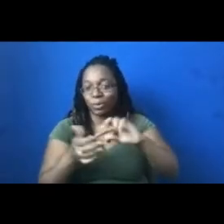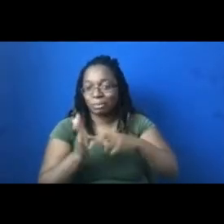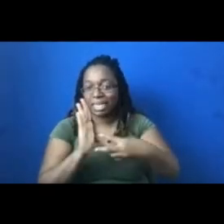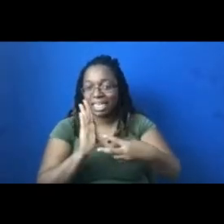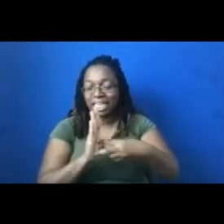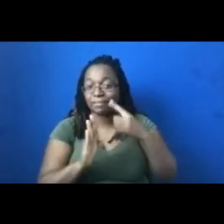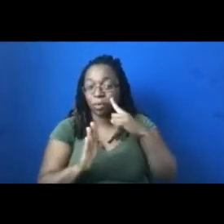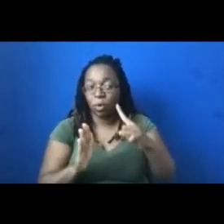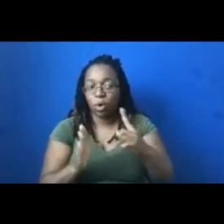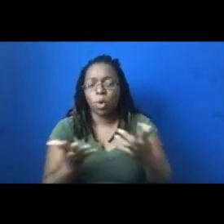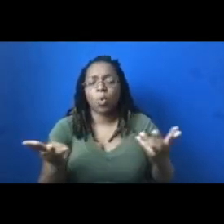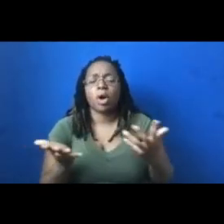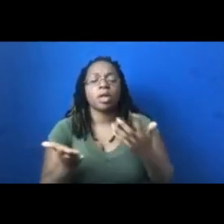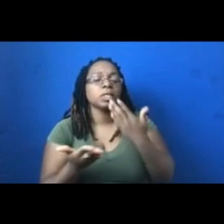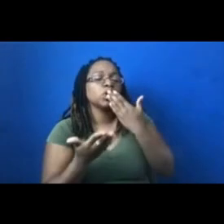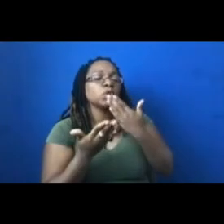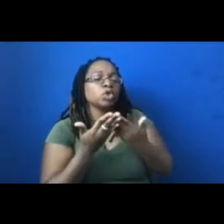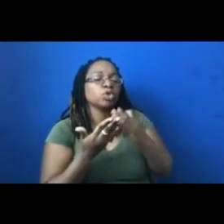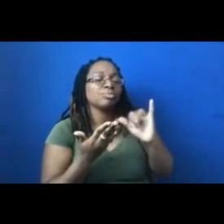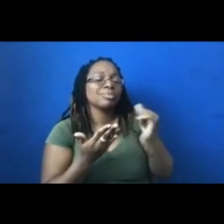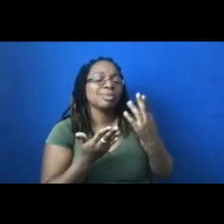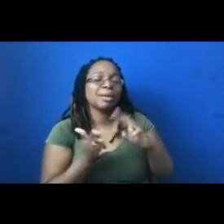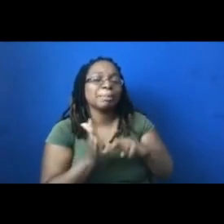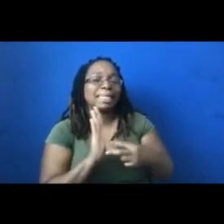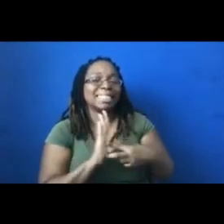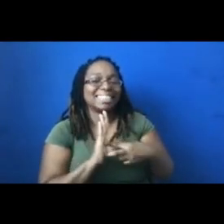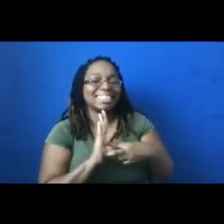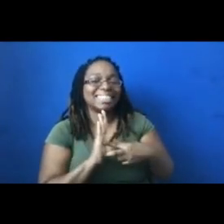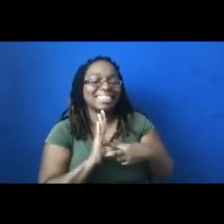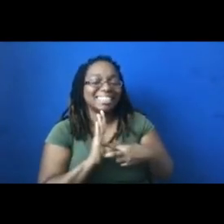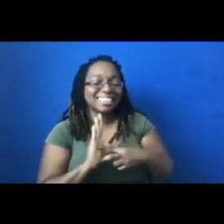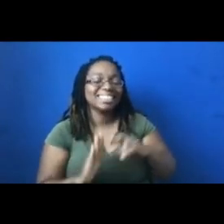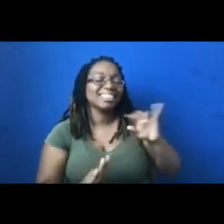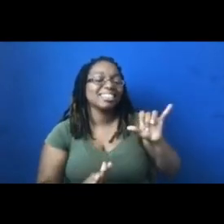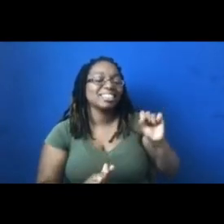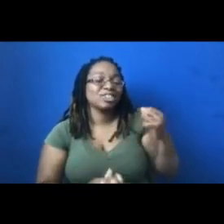jobs, to the presentation that Joshua gave, he went through all